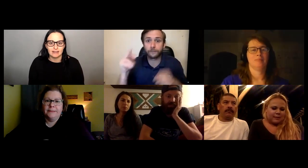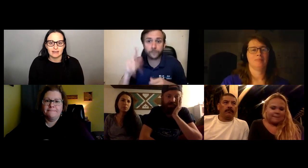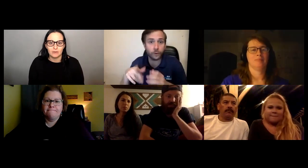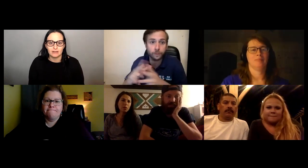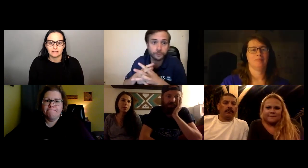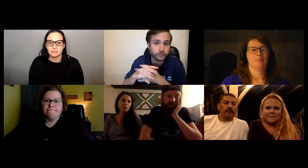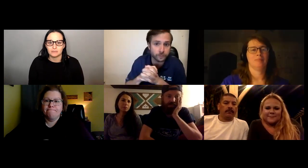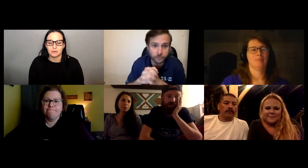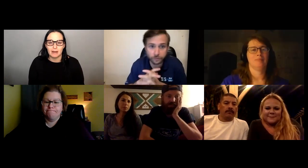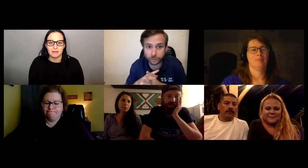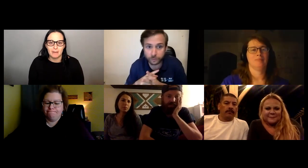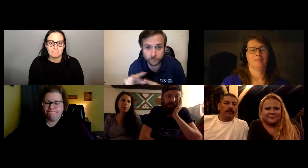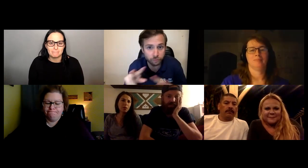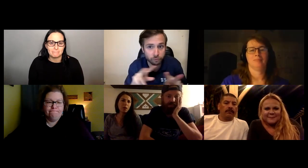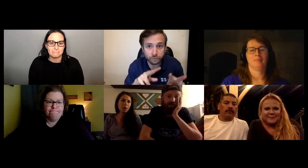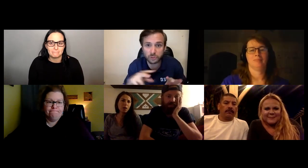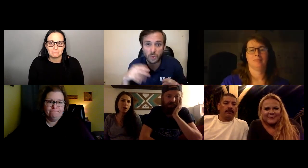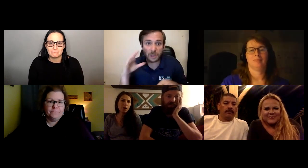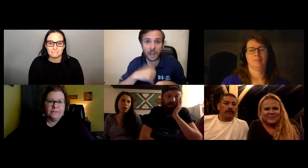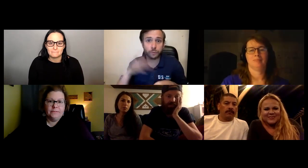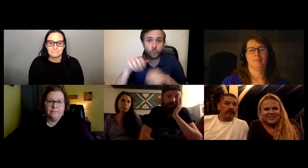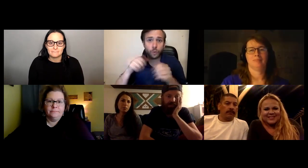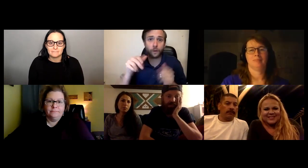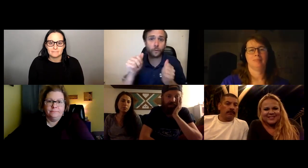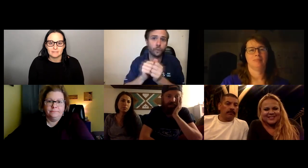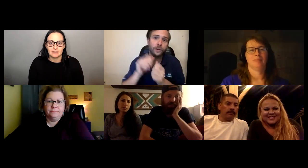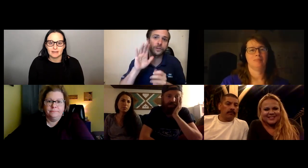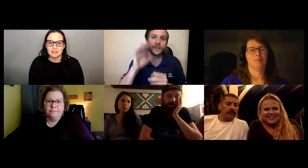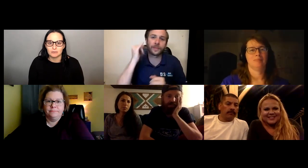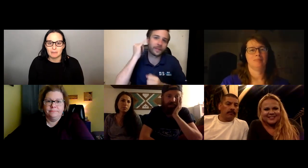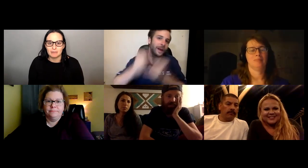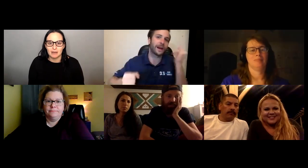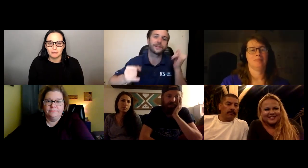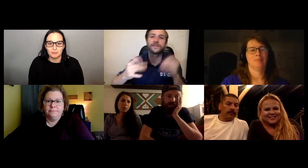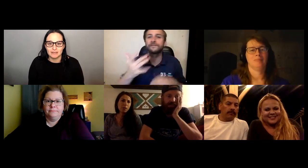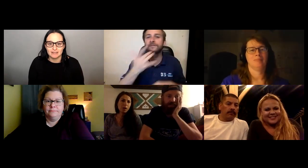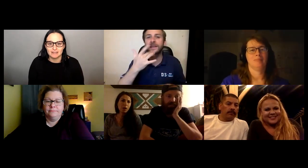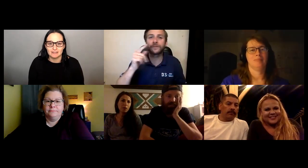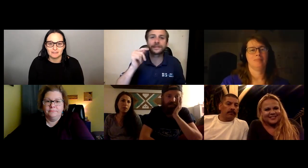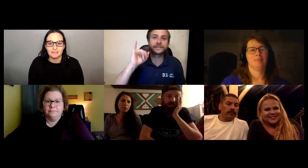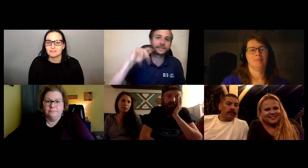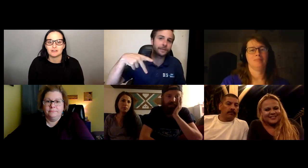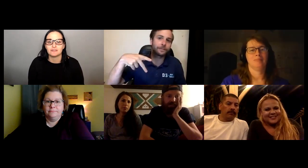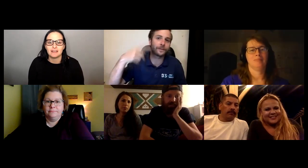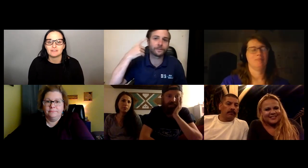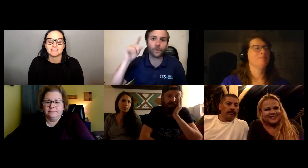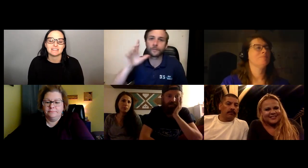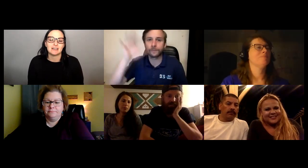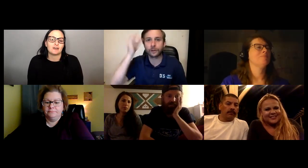anyone before we wrap it up i guess we'll wrap it up with the your